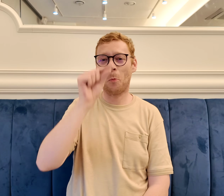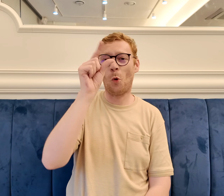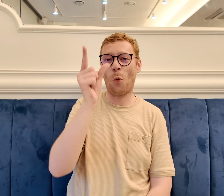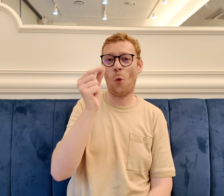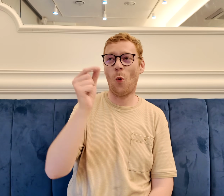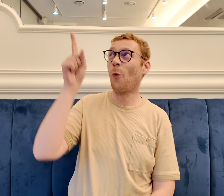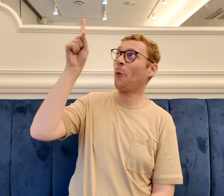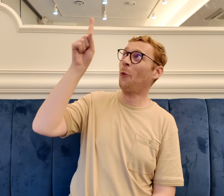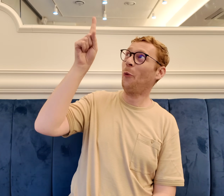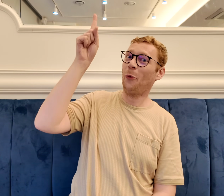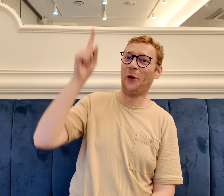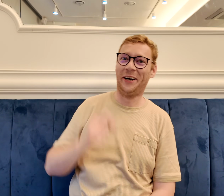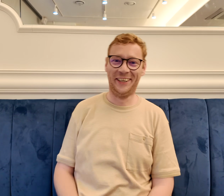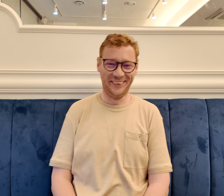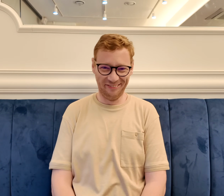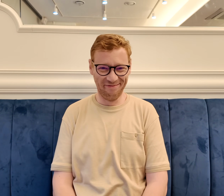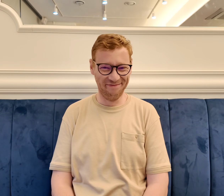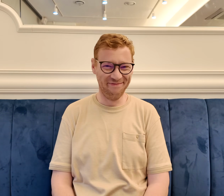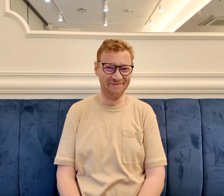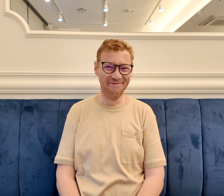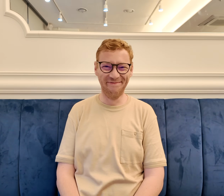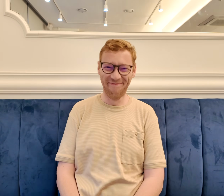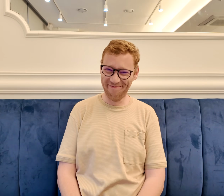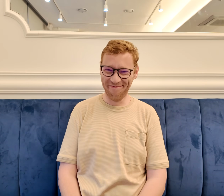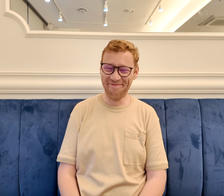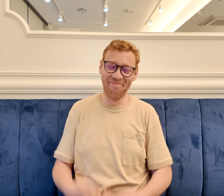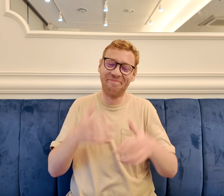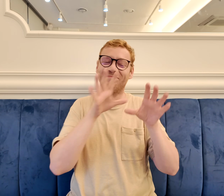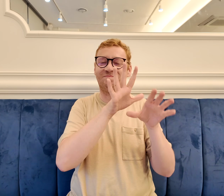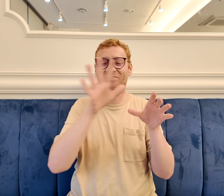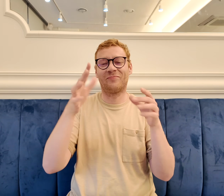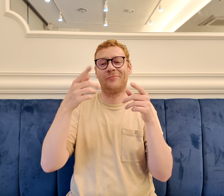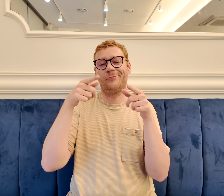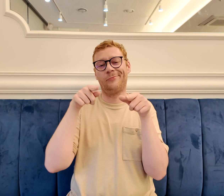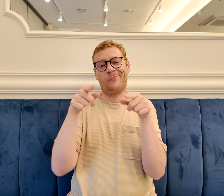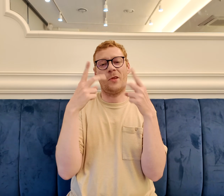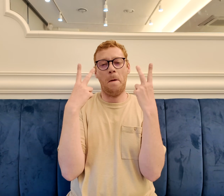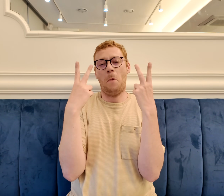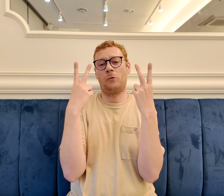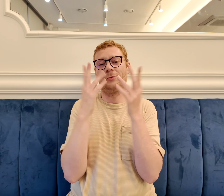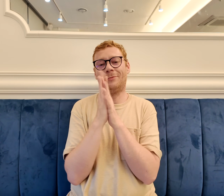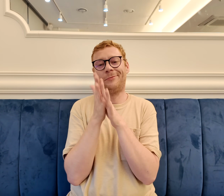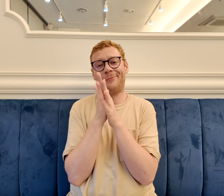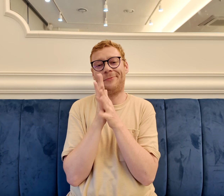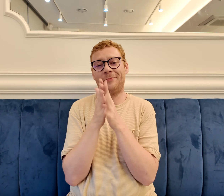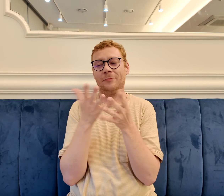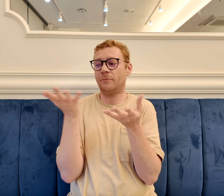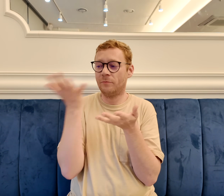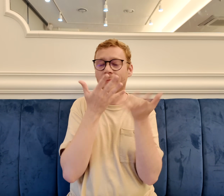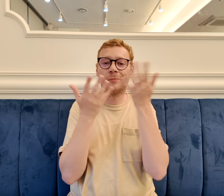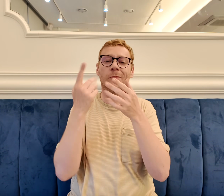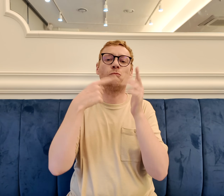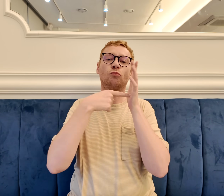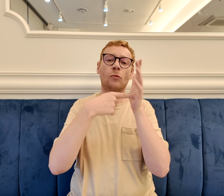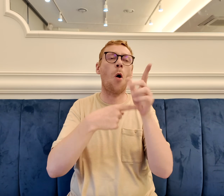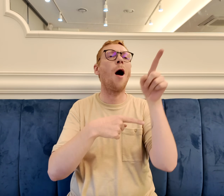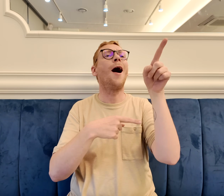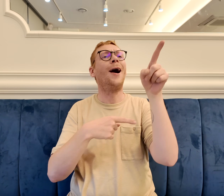MOON. The key is to collect sign languages from each country, adapt them to the situation, and